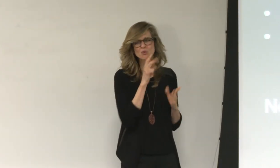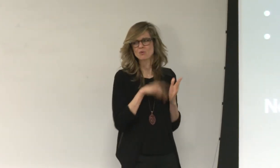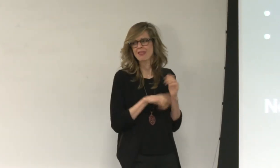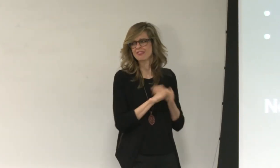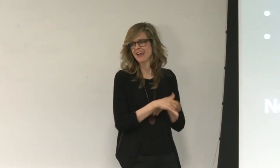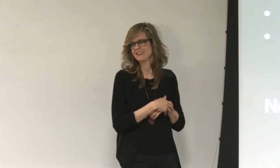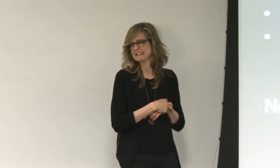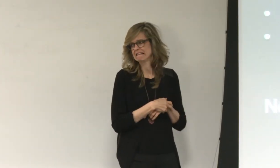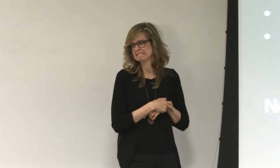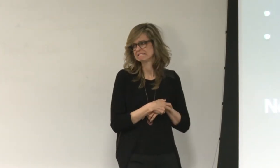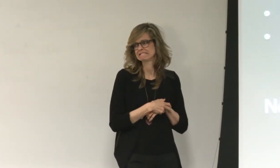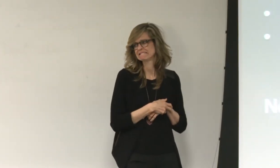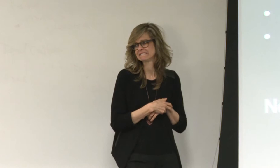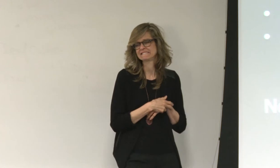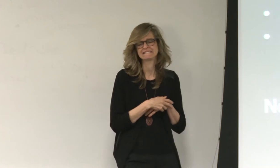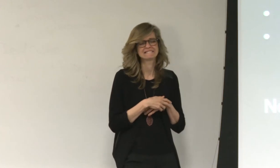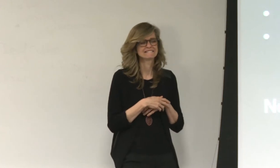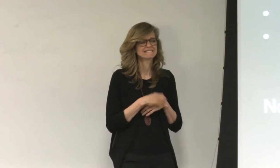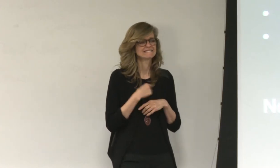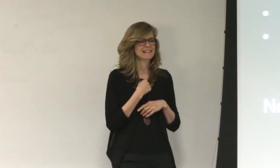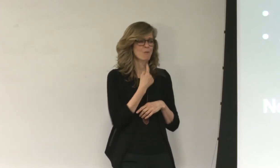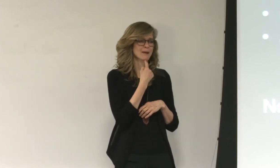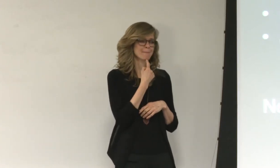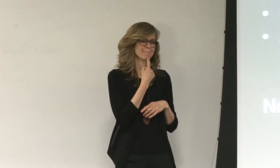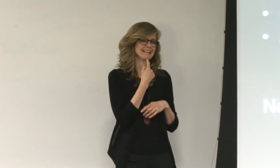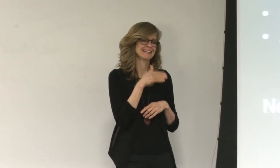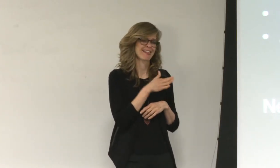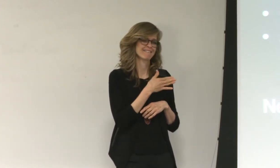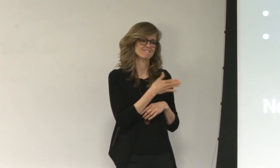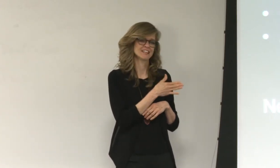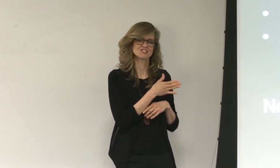BUT I WASN'T SURE WHO ACTUALLY READ THIS JOURNAL,